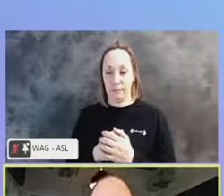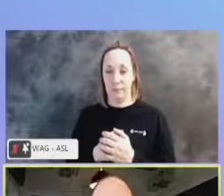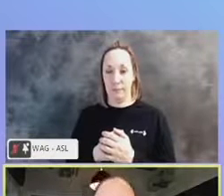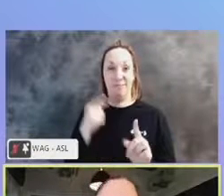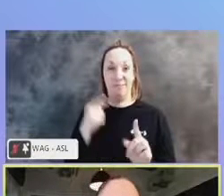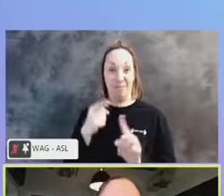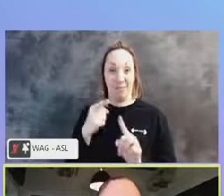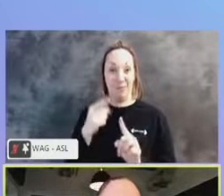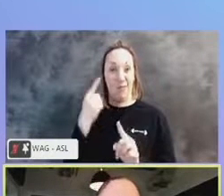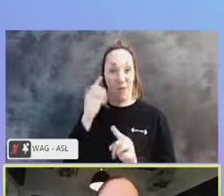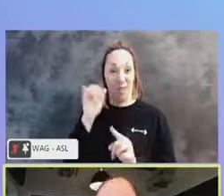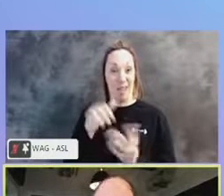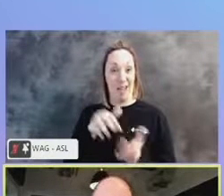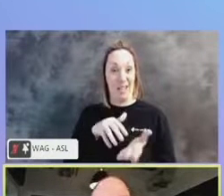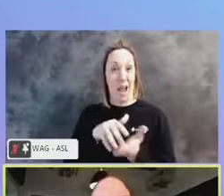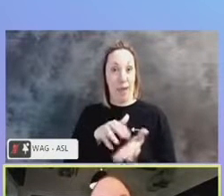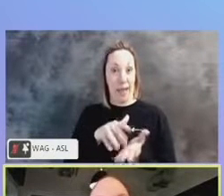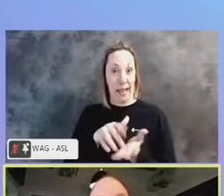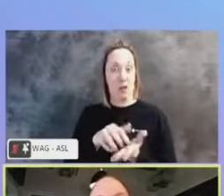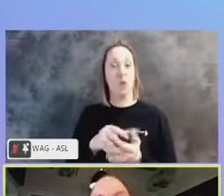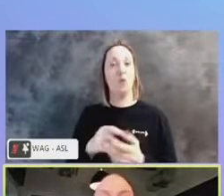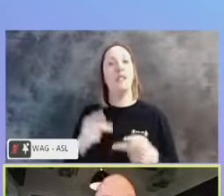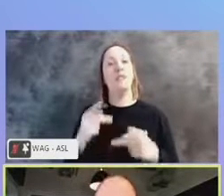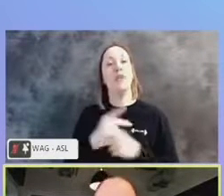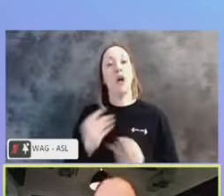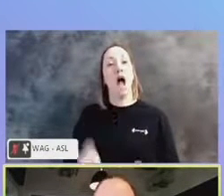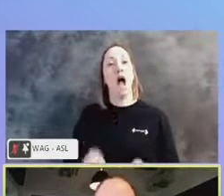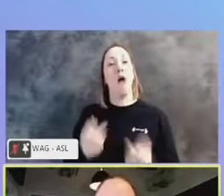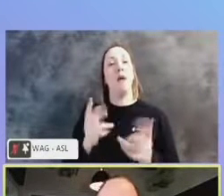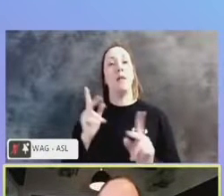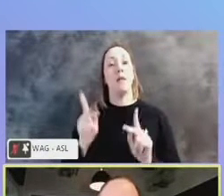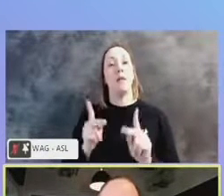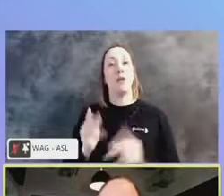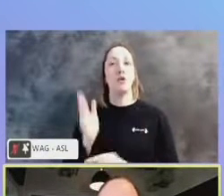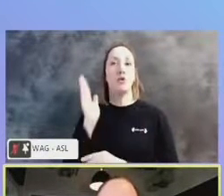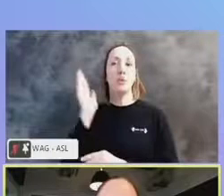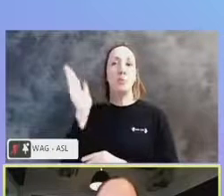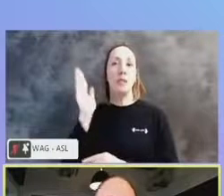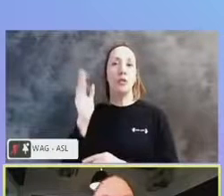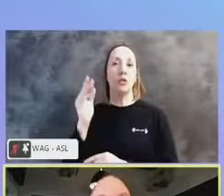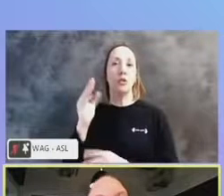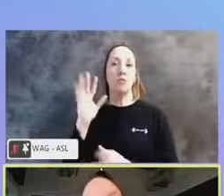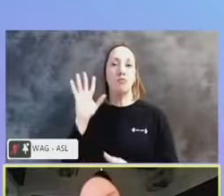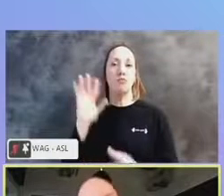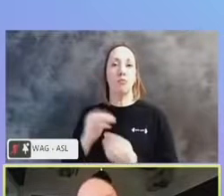feel free to do do that. Play with it. The idea calculator behind this is basically